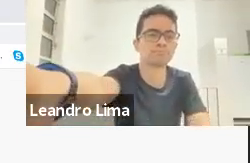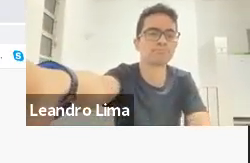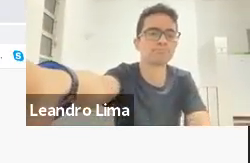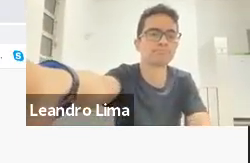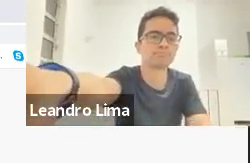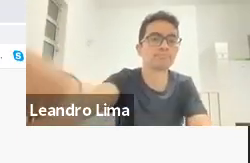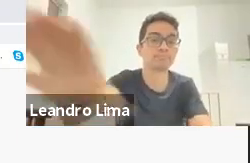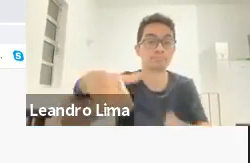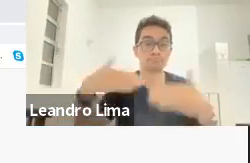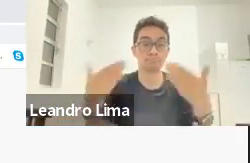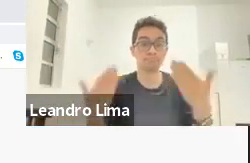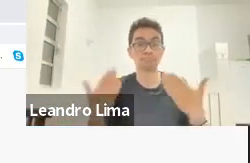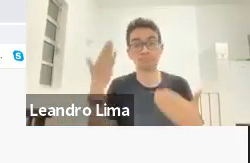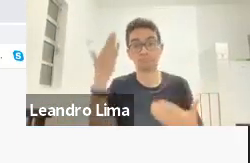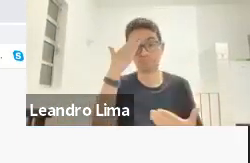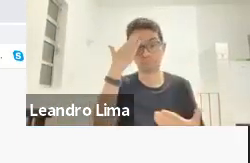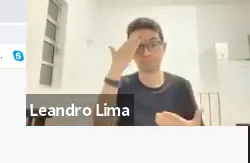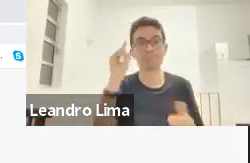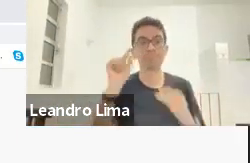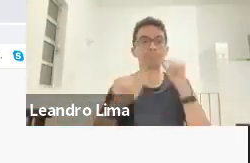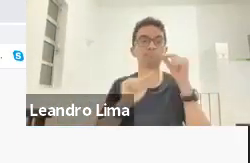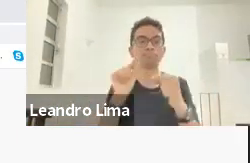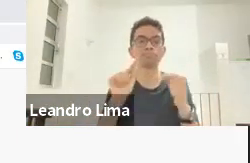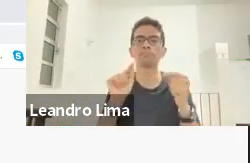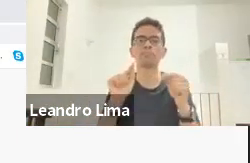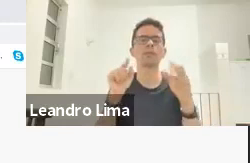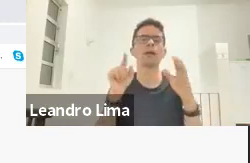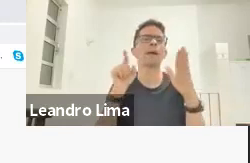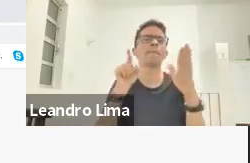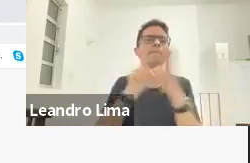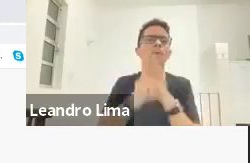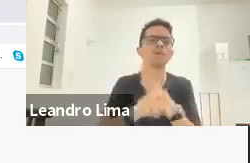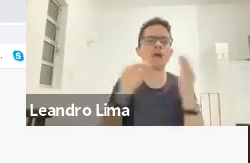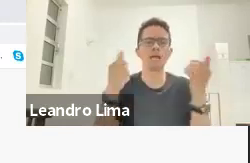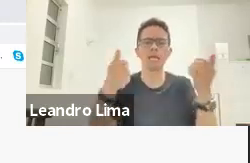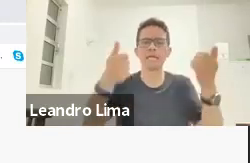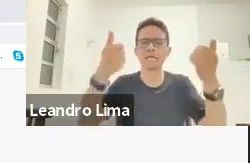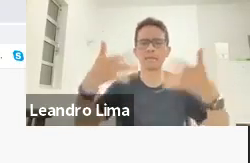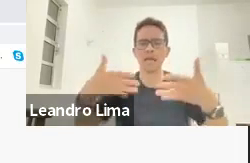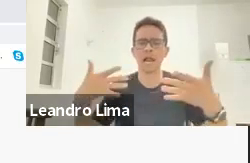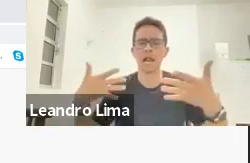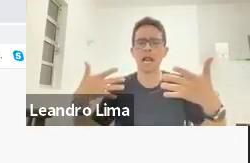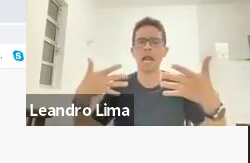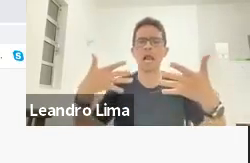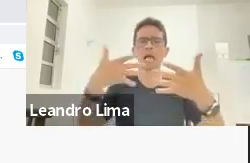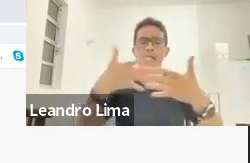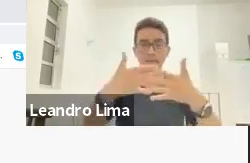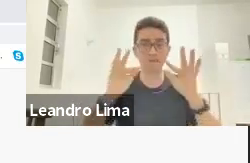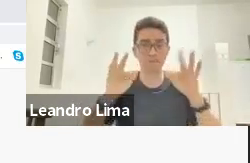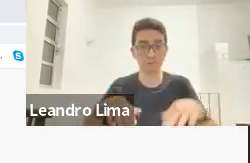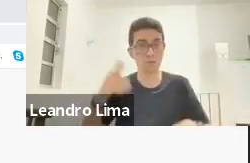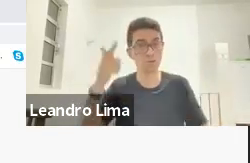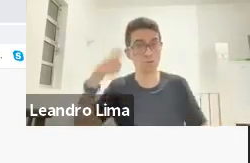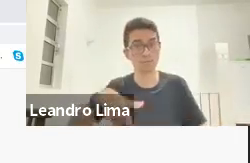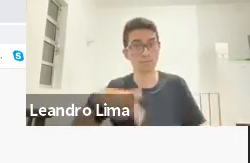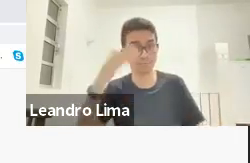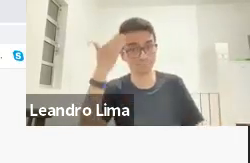so, to get to the so, to get to the end of the question, how would you scaffold this discussion. again Again, you can't you can't do